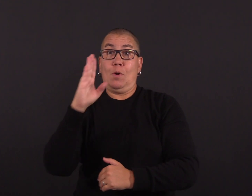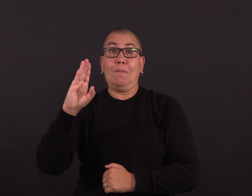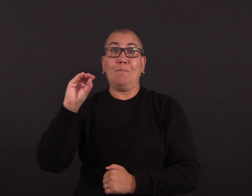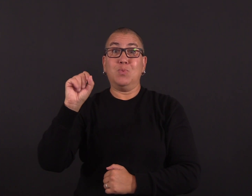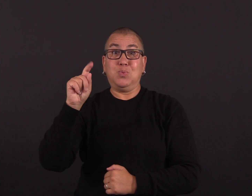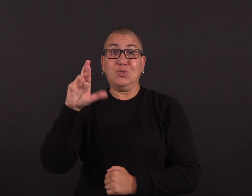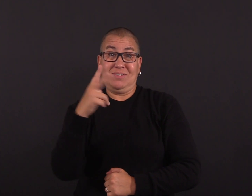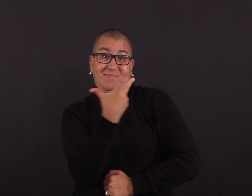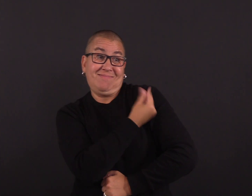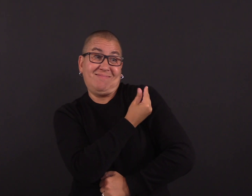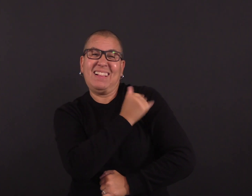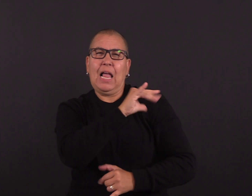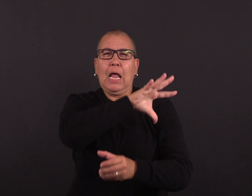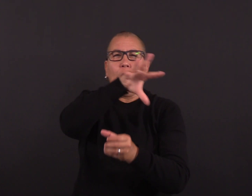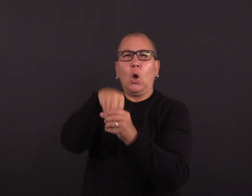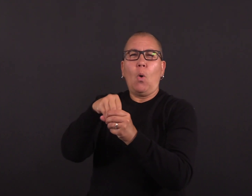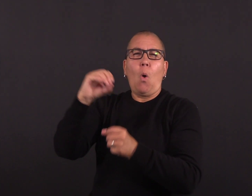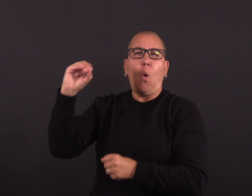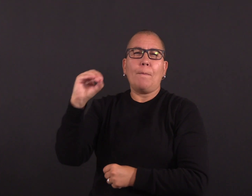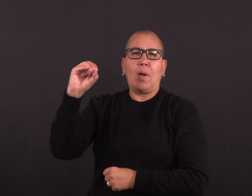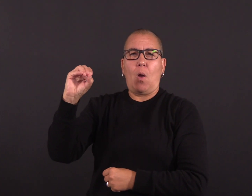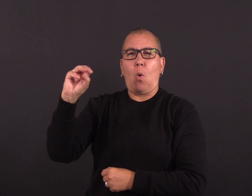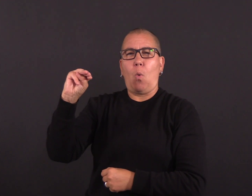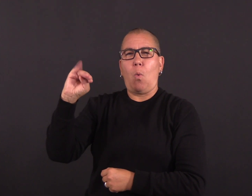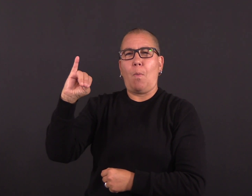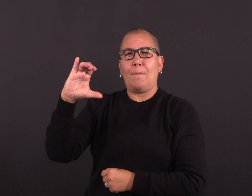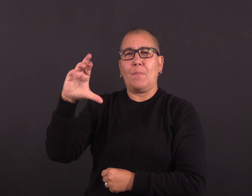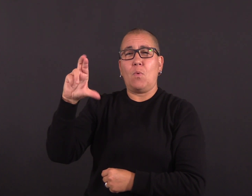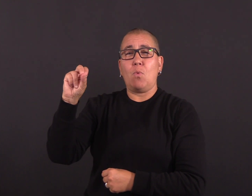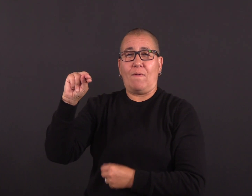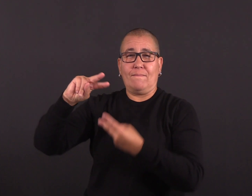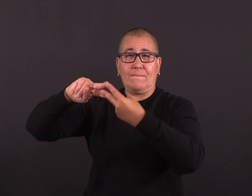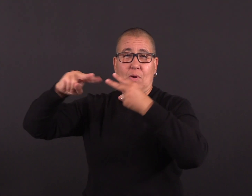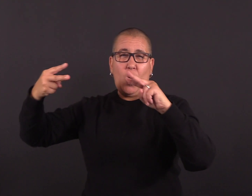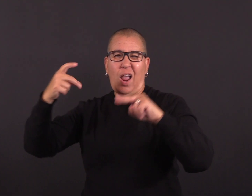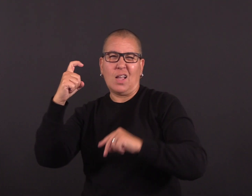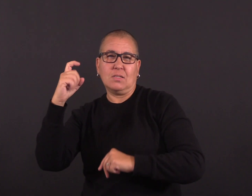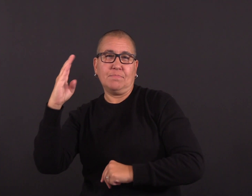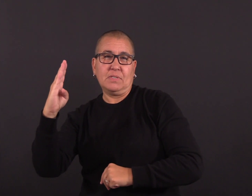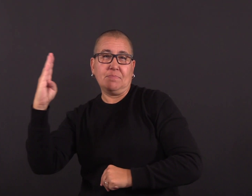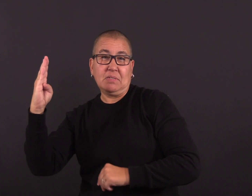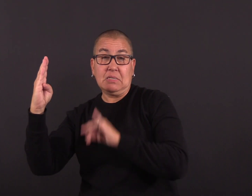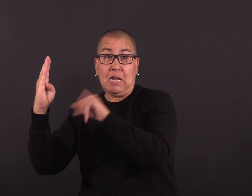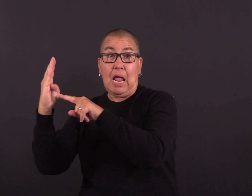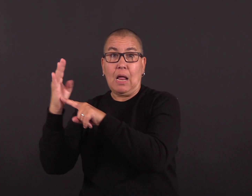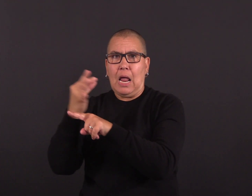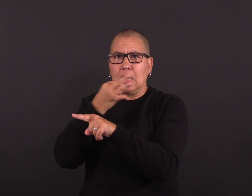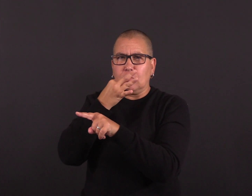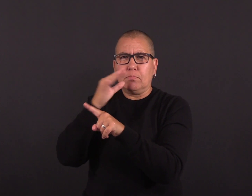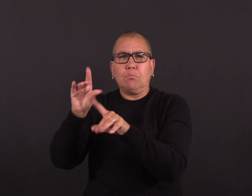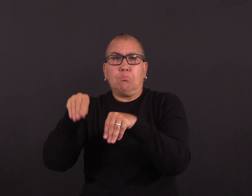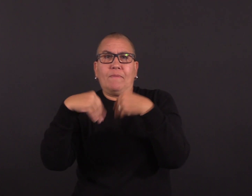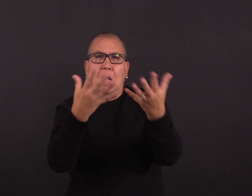week after classes started in August. And pediatricians are poised for the